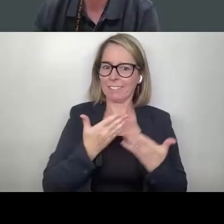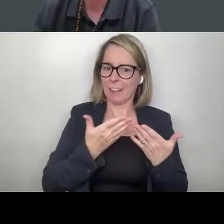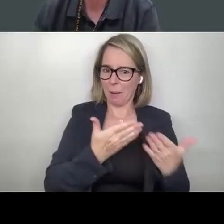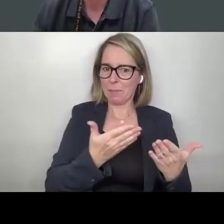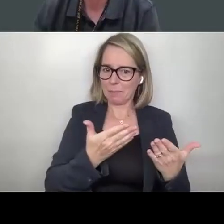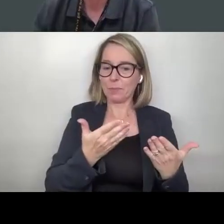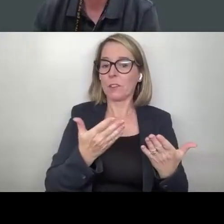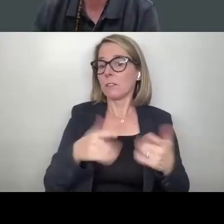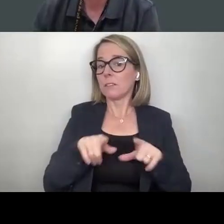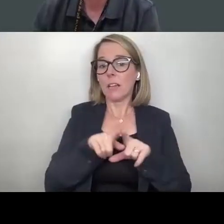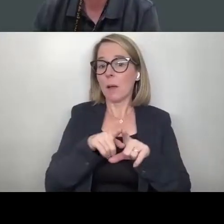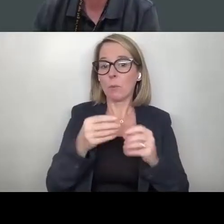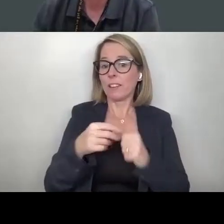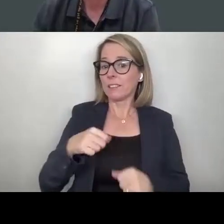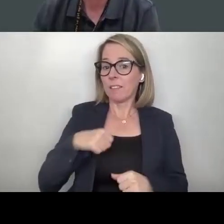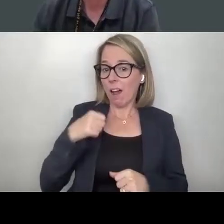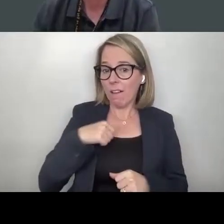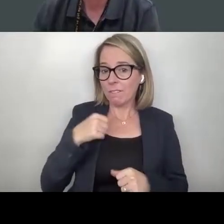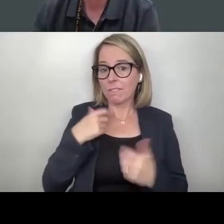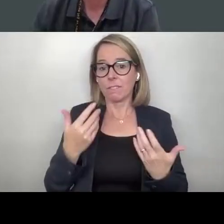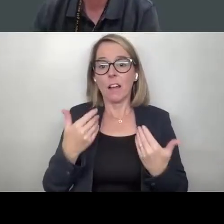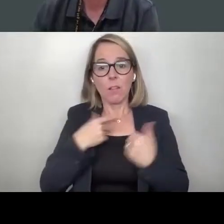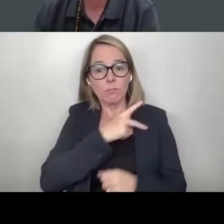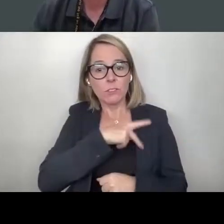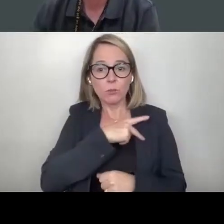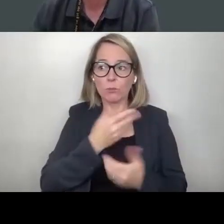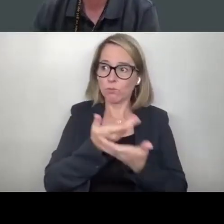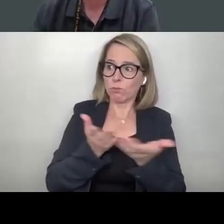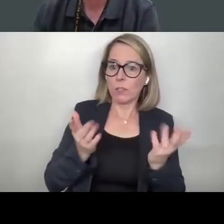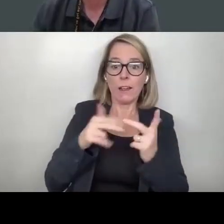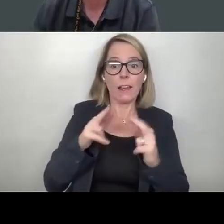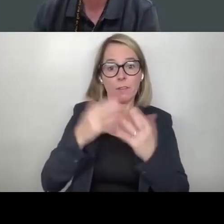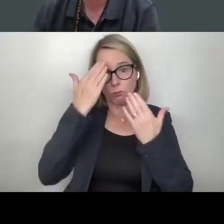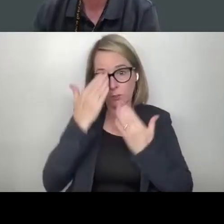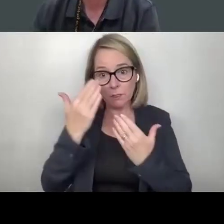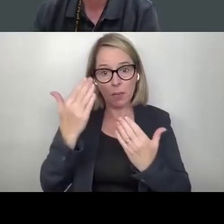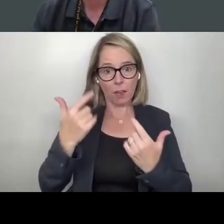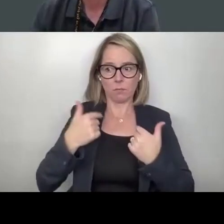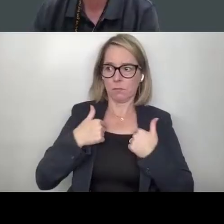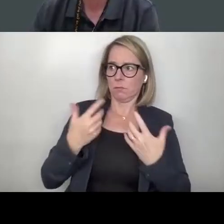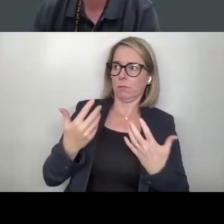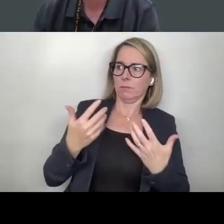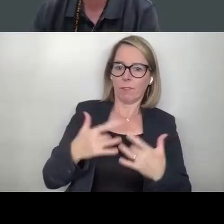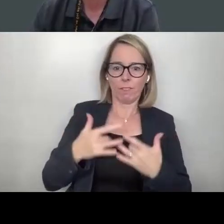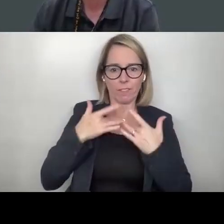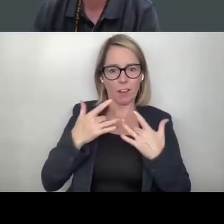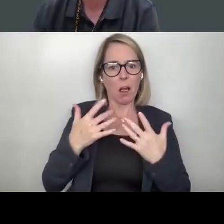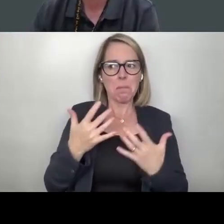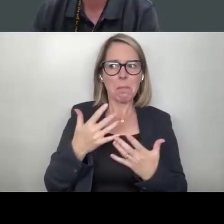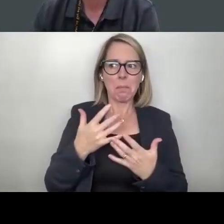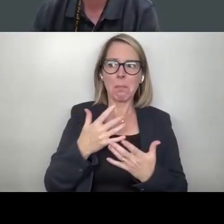the health professionals are actually here to help you to actually fully have your trust in them so